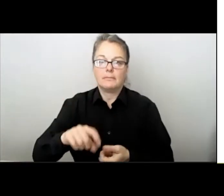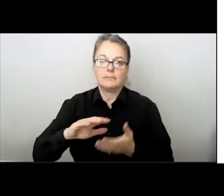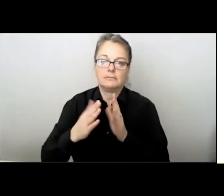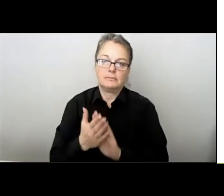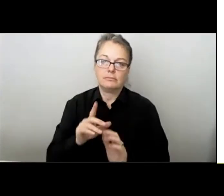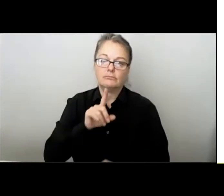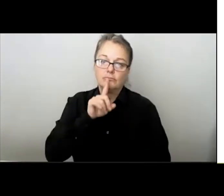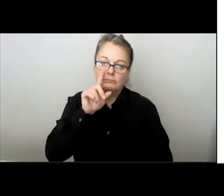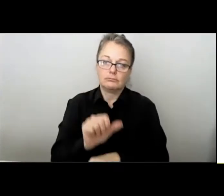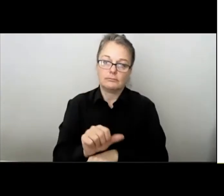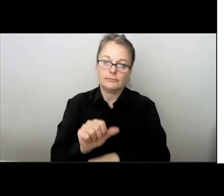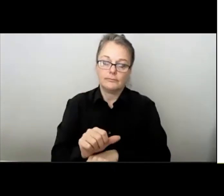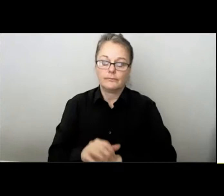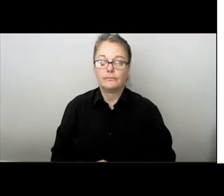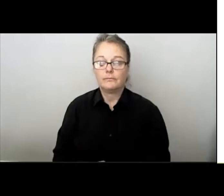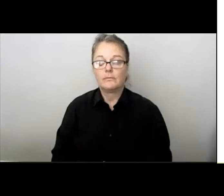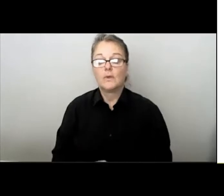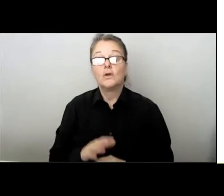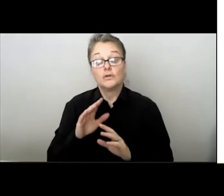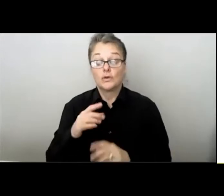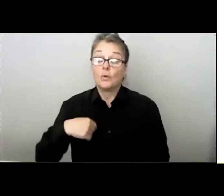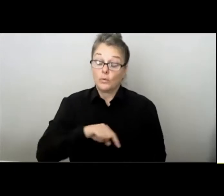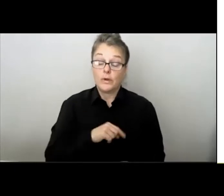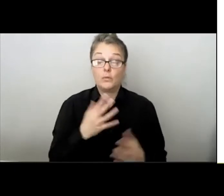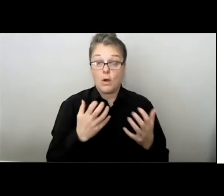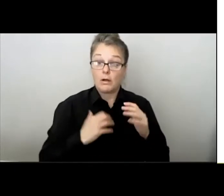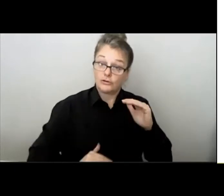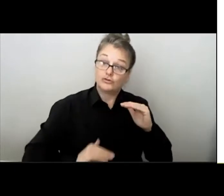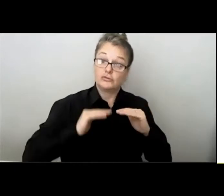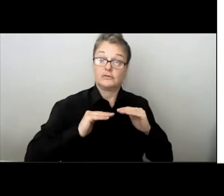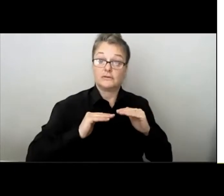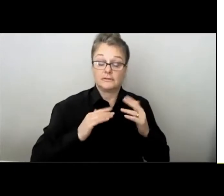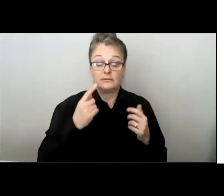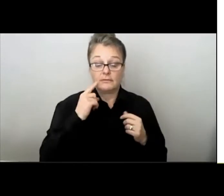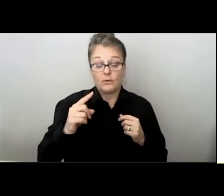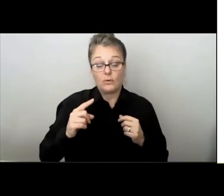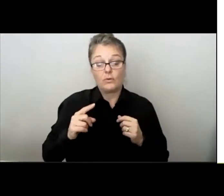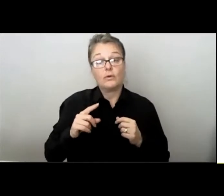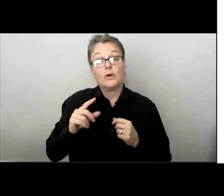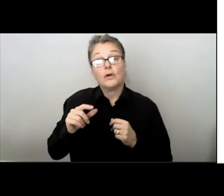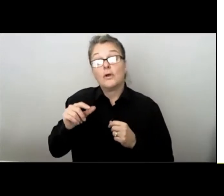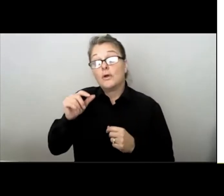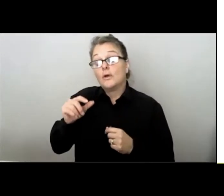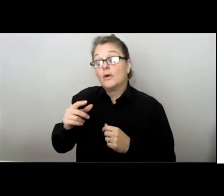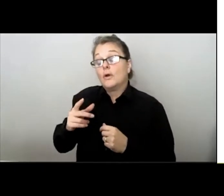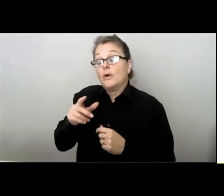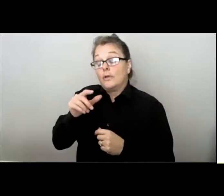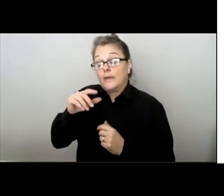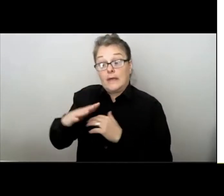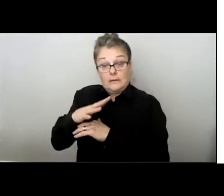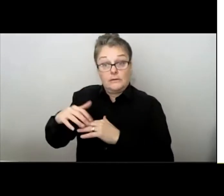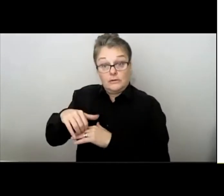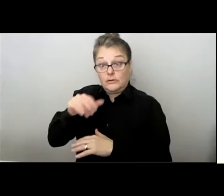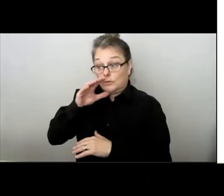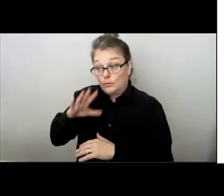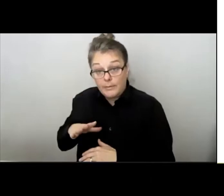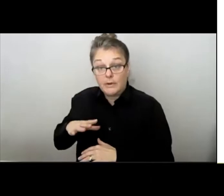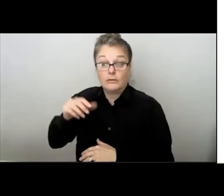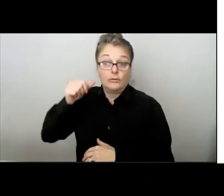IN PARTICULAR WE COMMIT TO BRINGING JUSTICE FOR MURDERED AND MISSING INDIGENOUS WOMEN